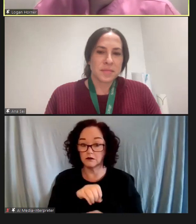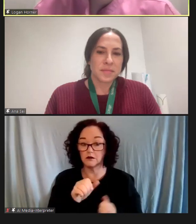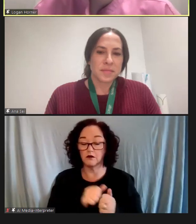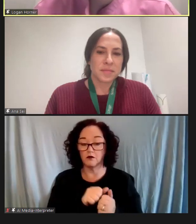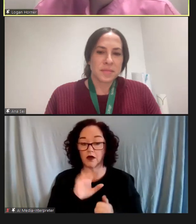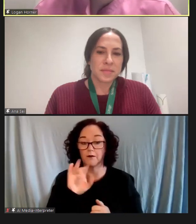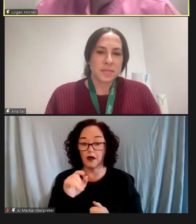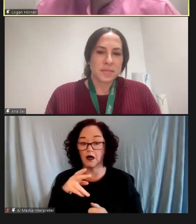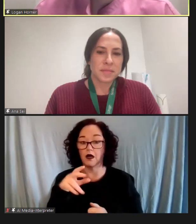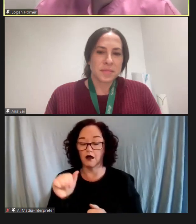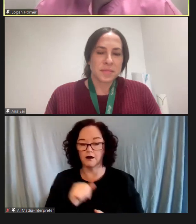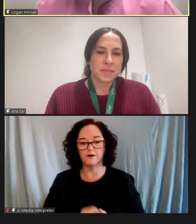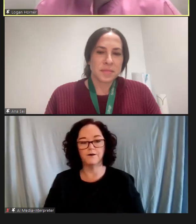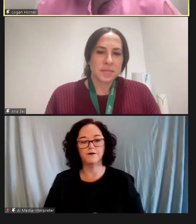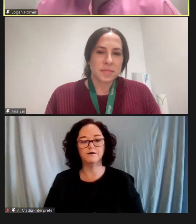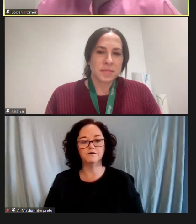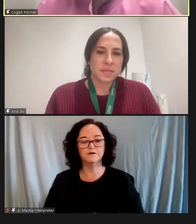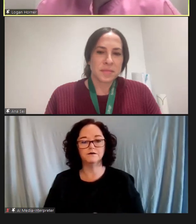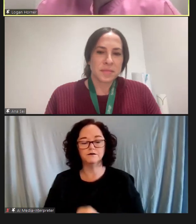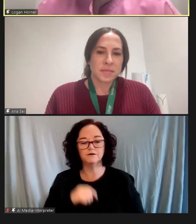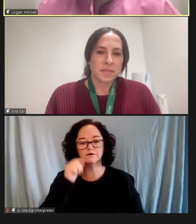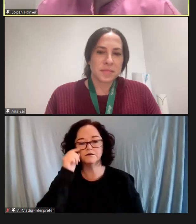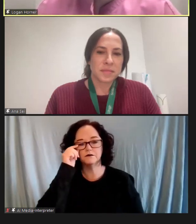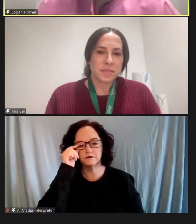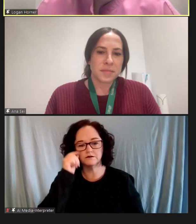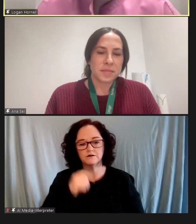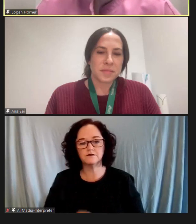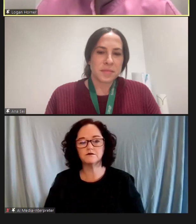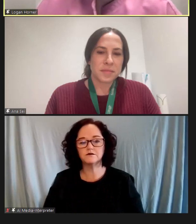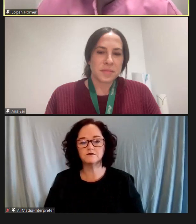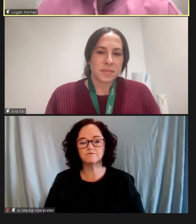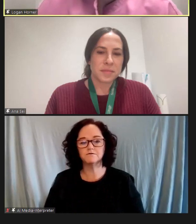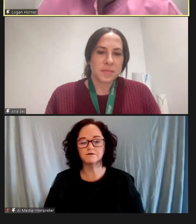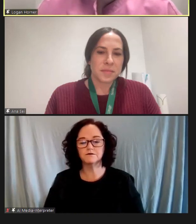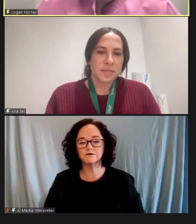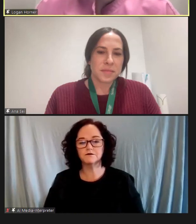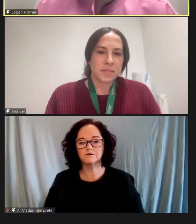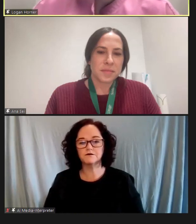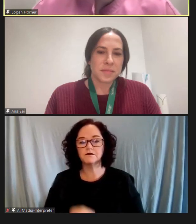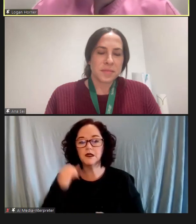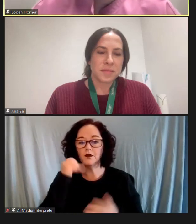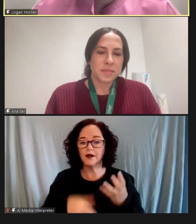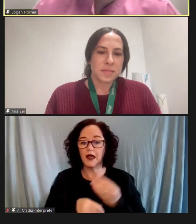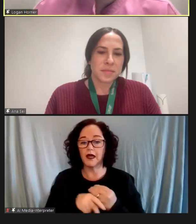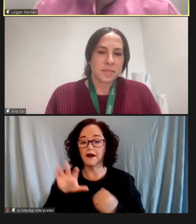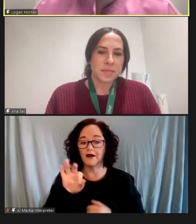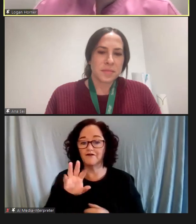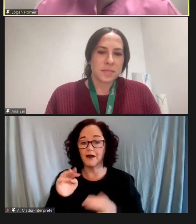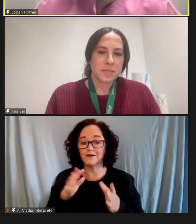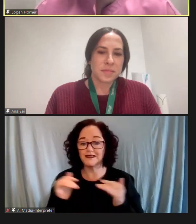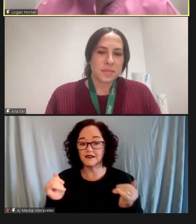hearing technology so like an FM